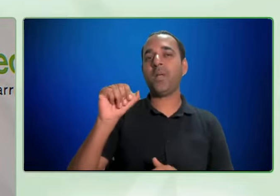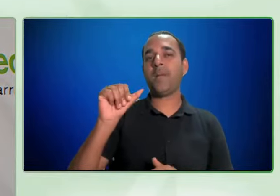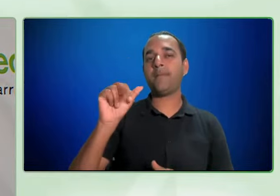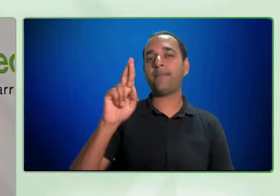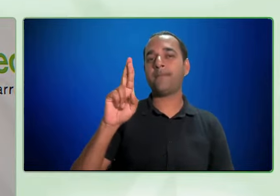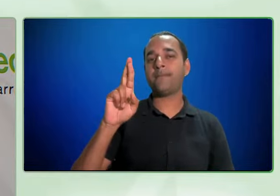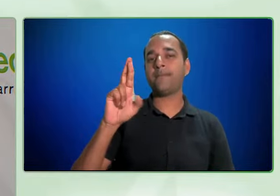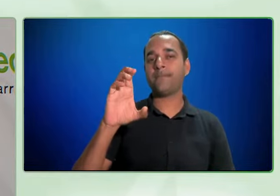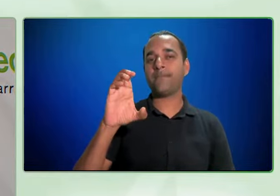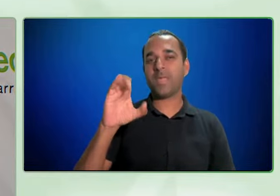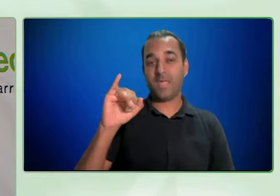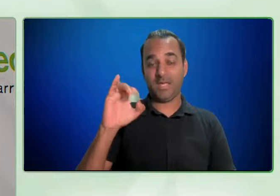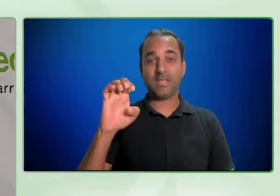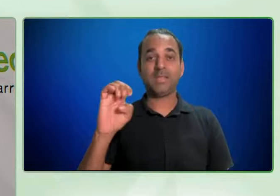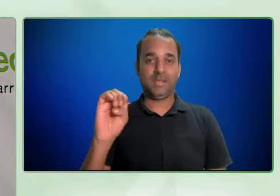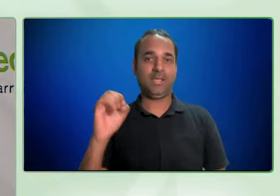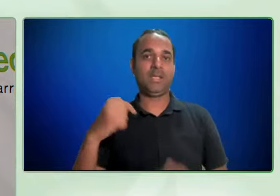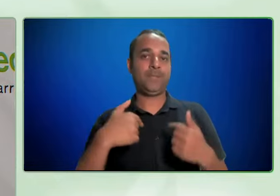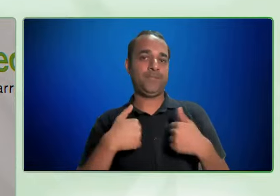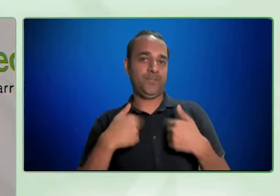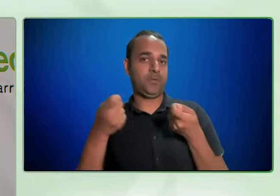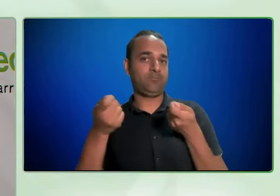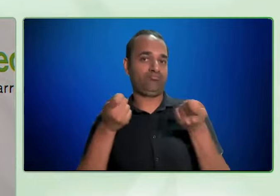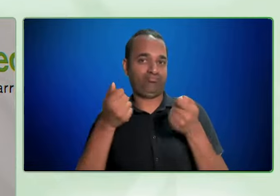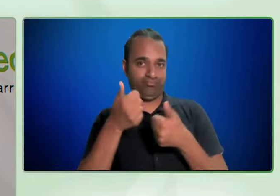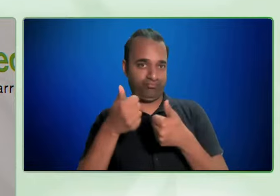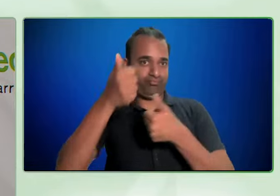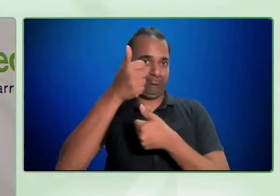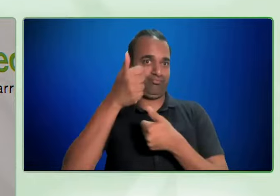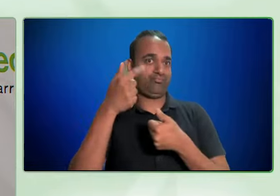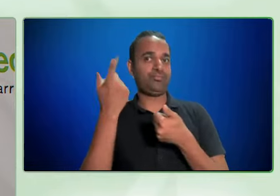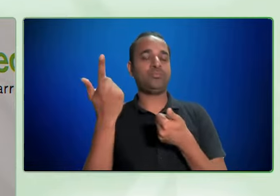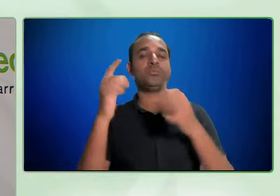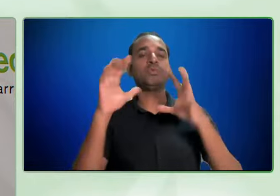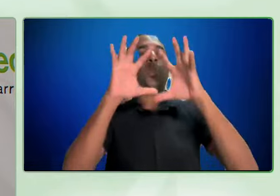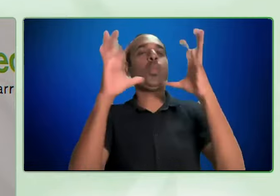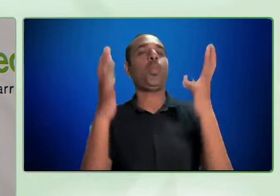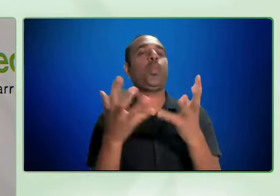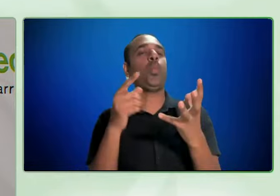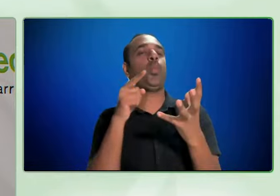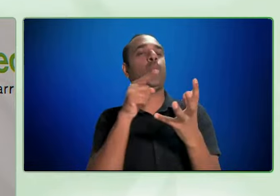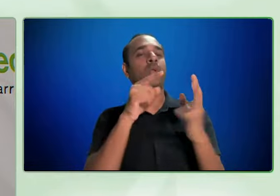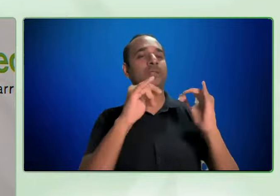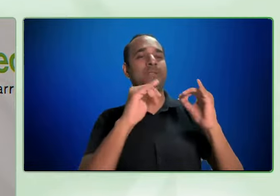the opportunity to have this fireside chat today.